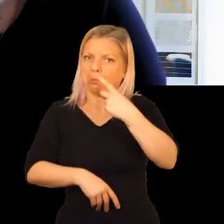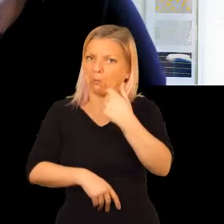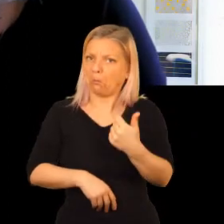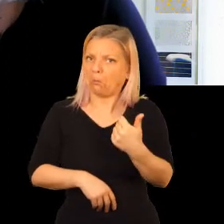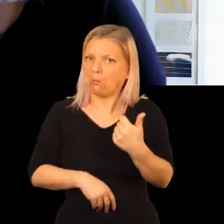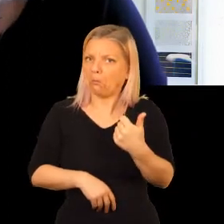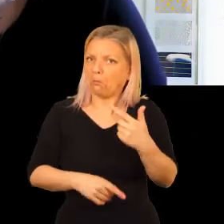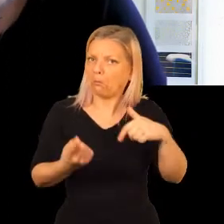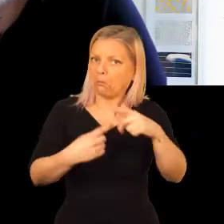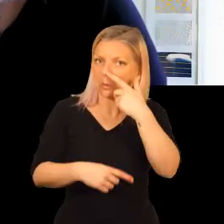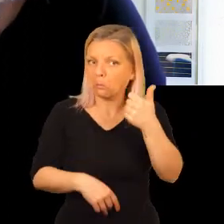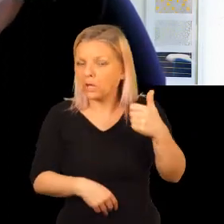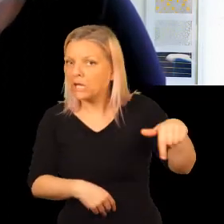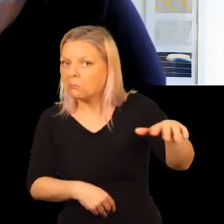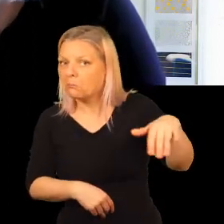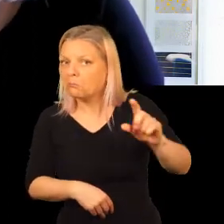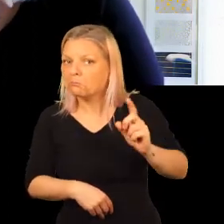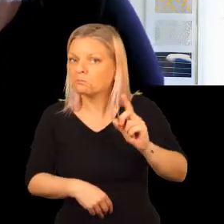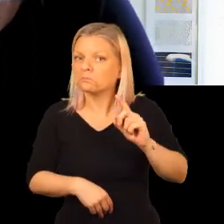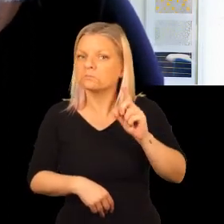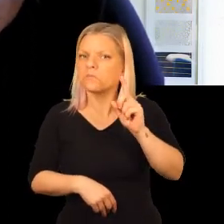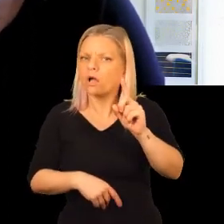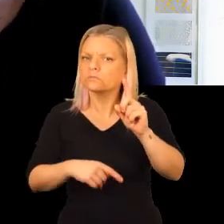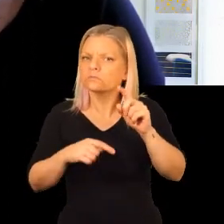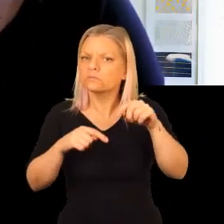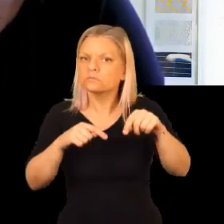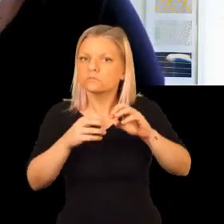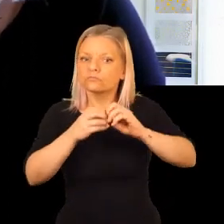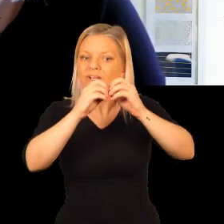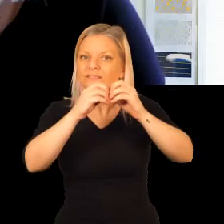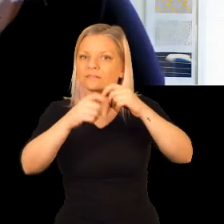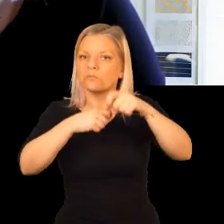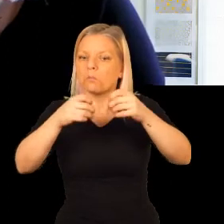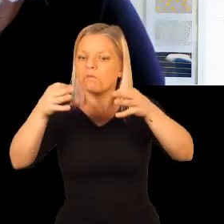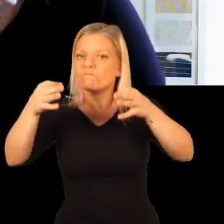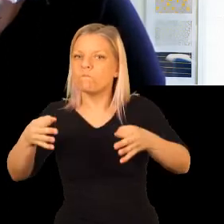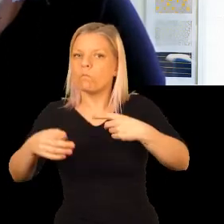peer support because at the beginning i was thinking yeah this is really good but if we're